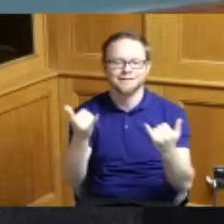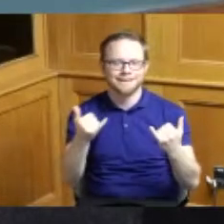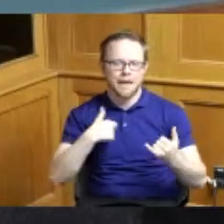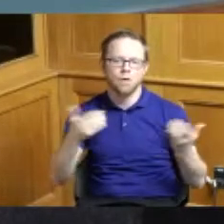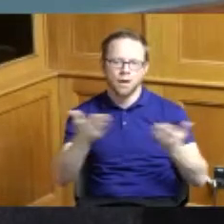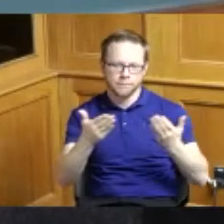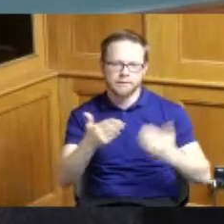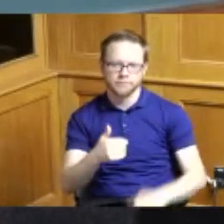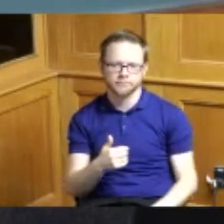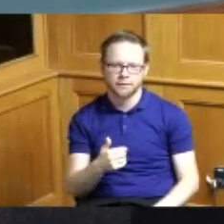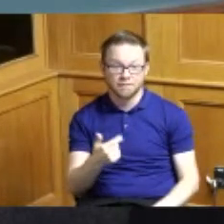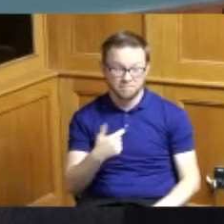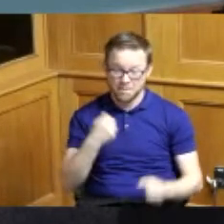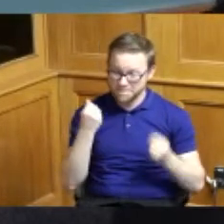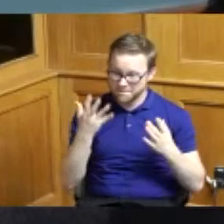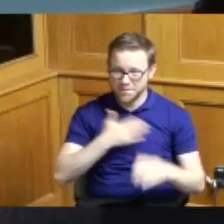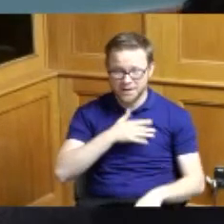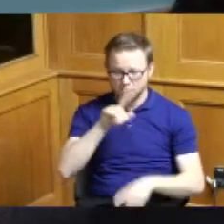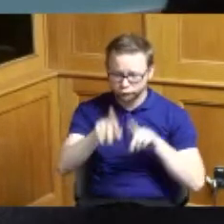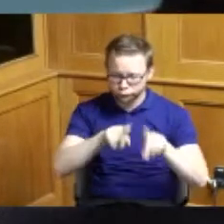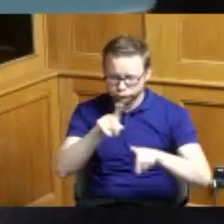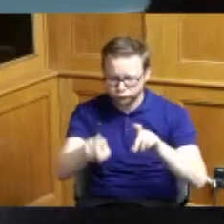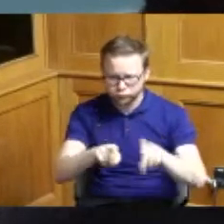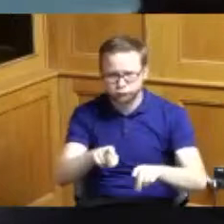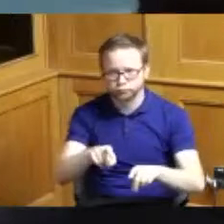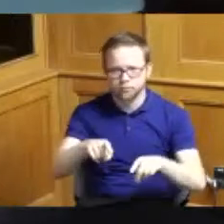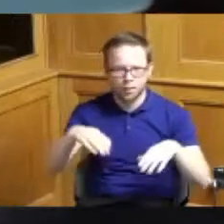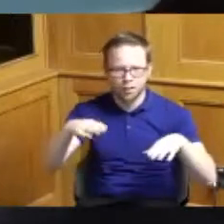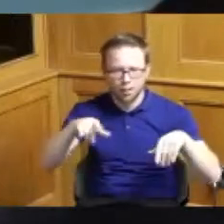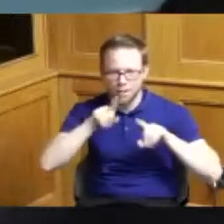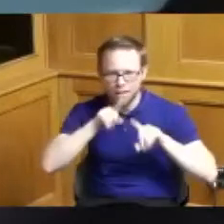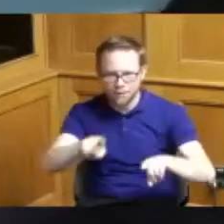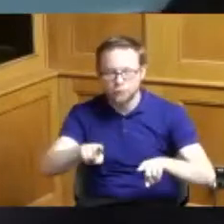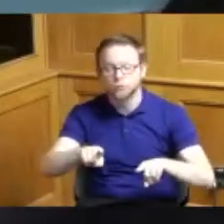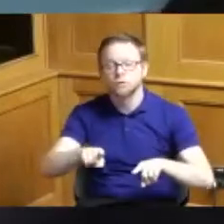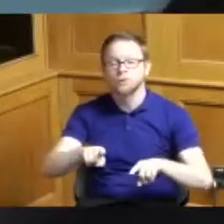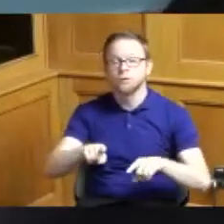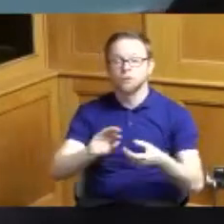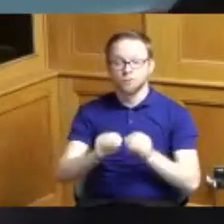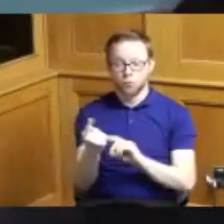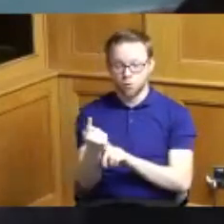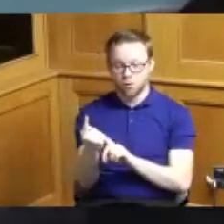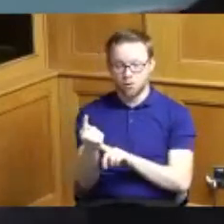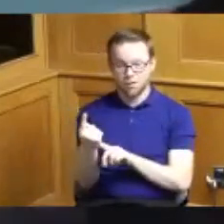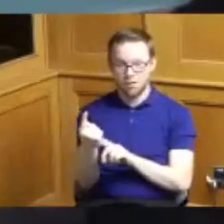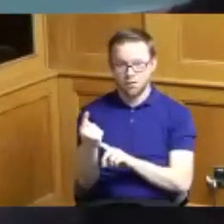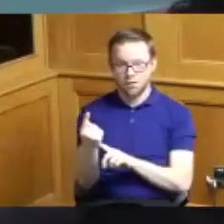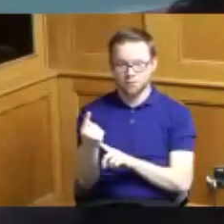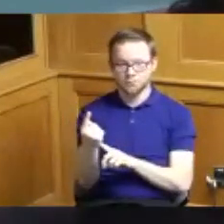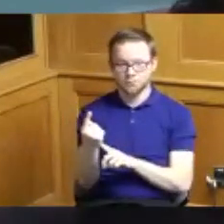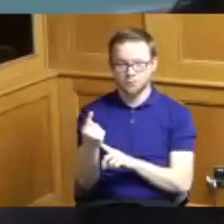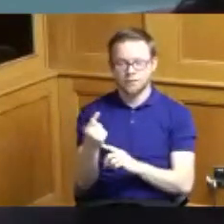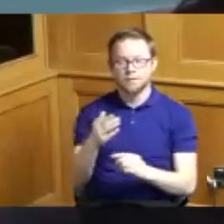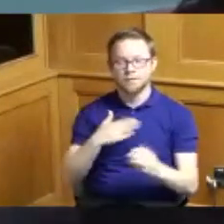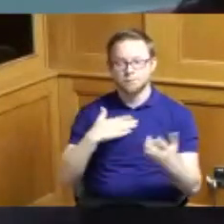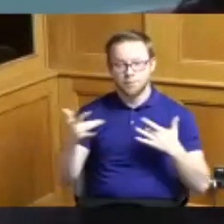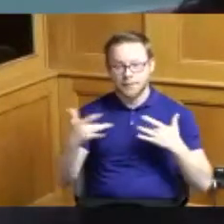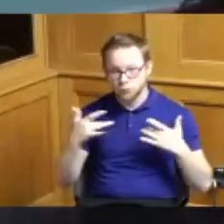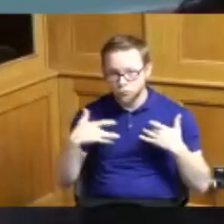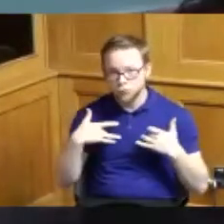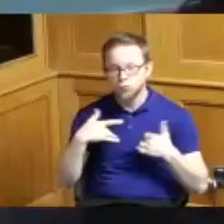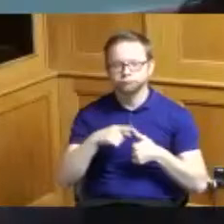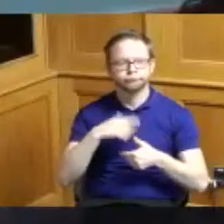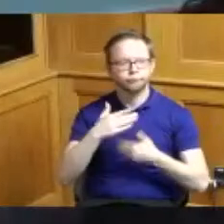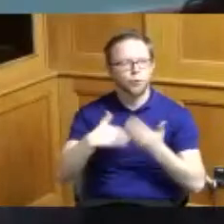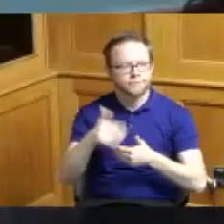think were unanswered at the beginning number one my concern today is process cost time and risk